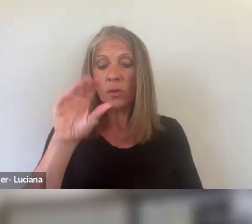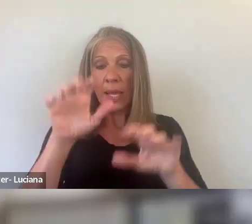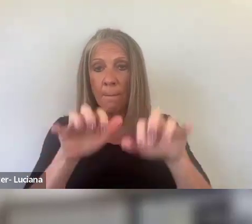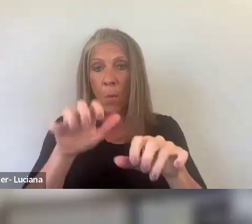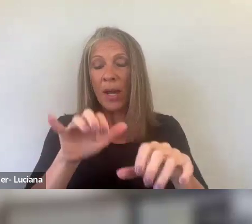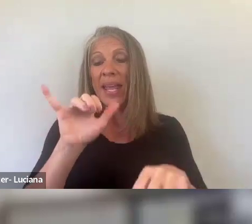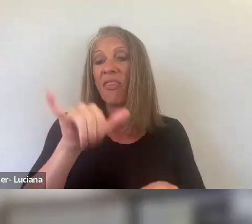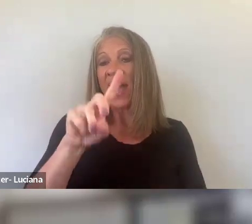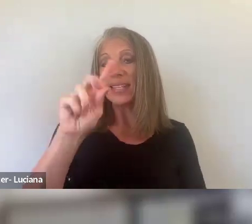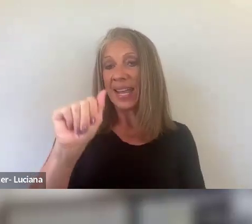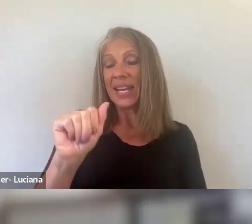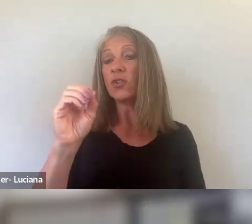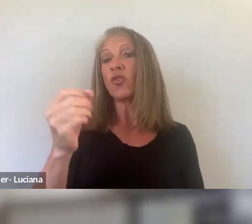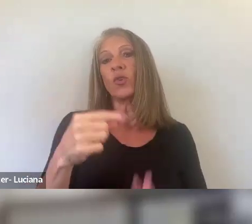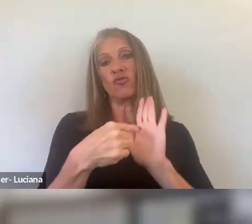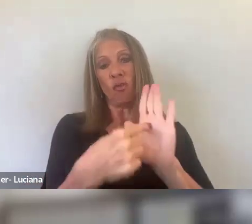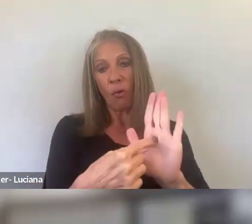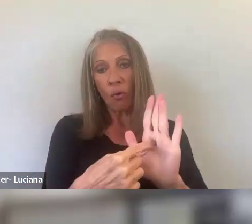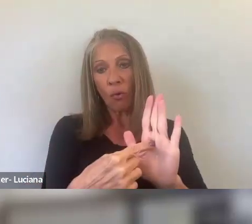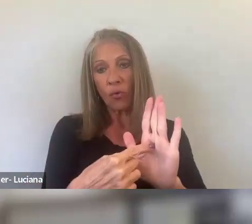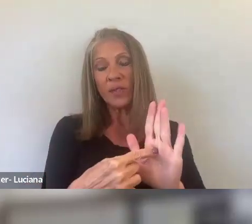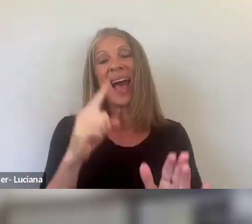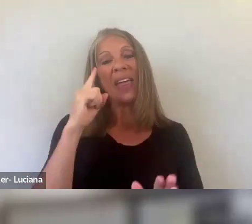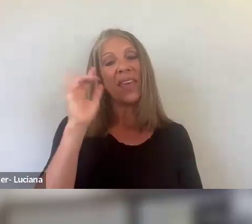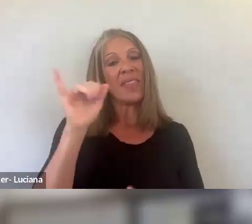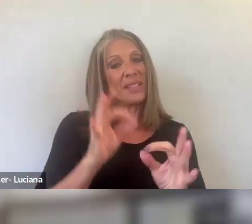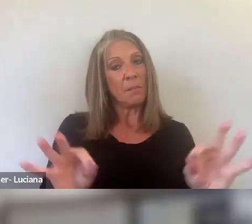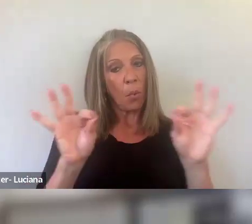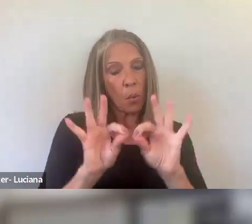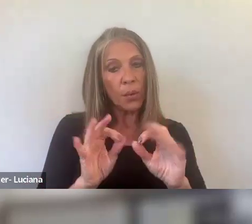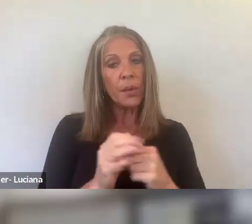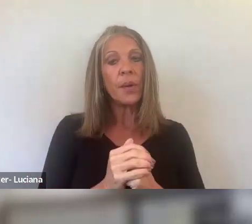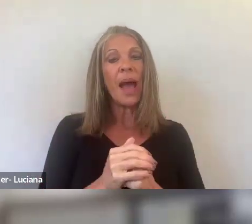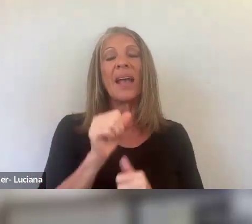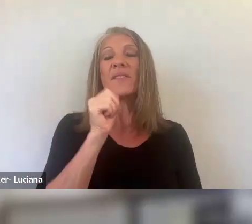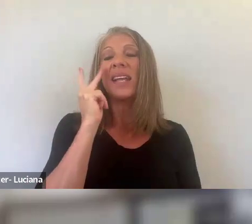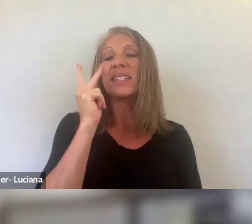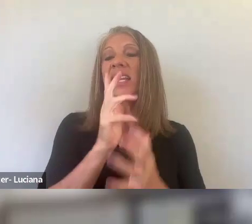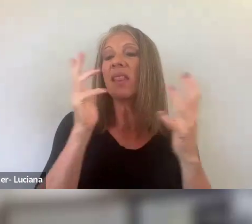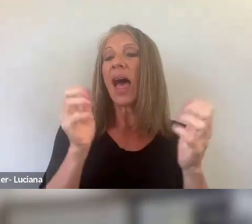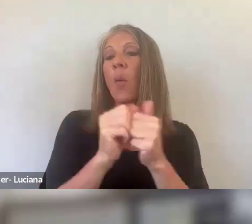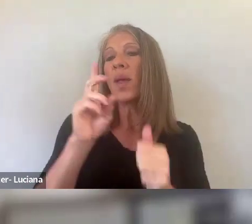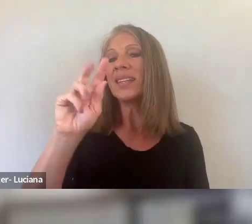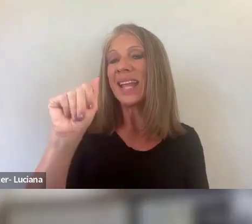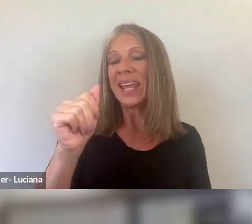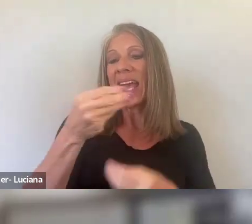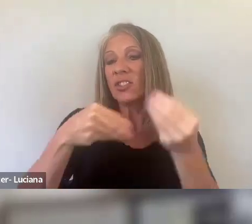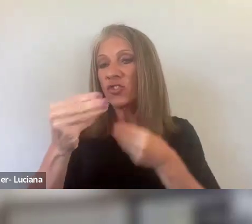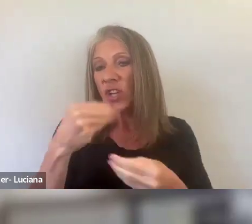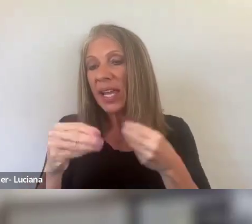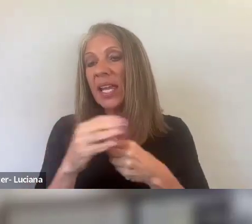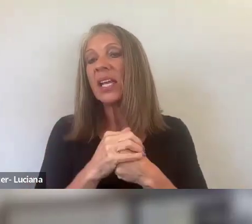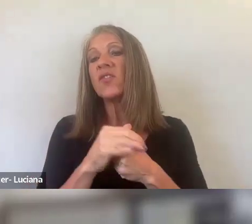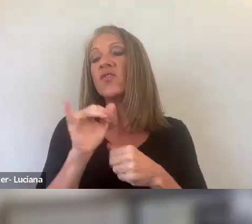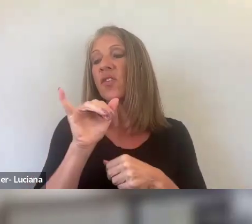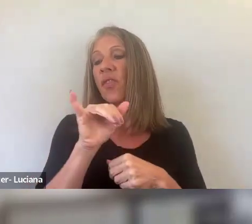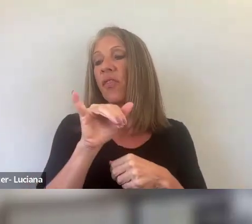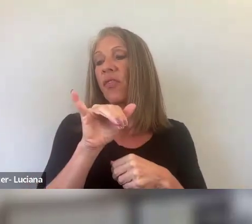so it is reflected is key. I also think I have not seen a lot with data exchanges that would make it